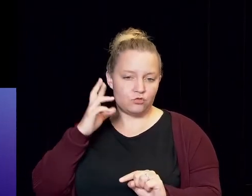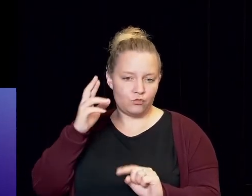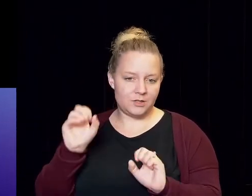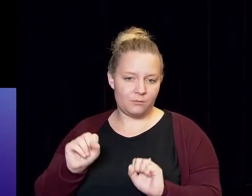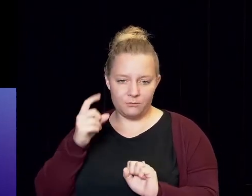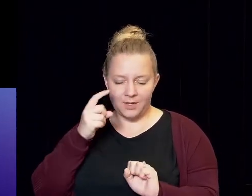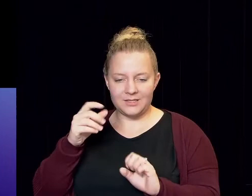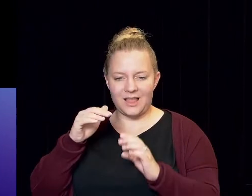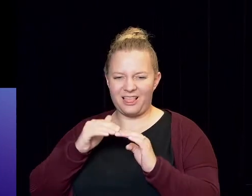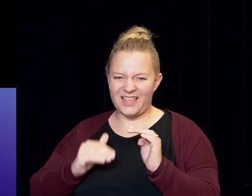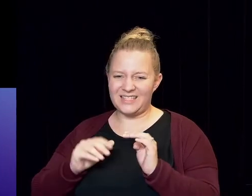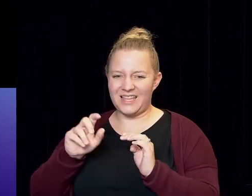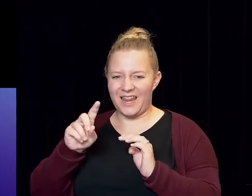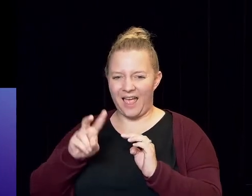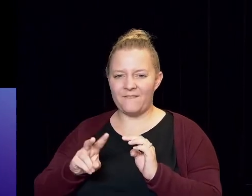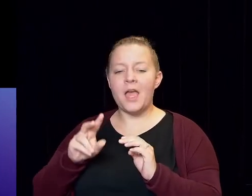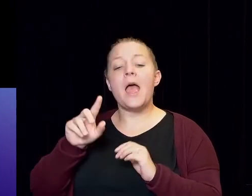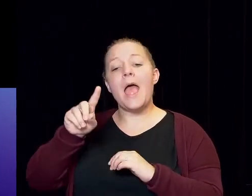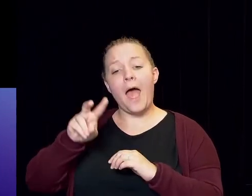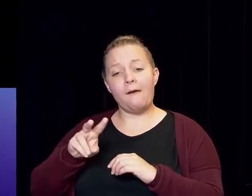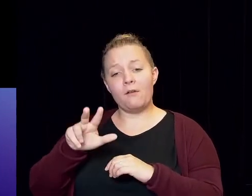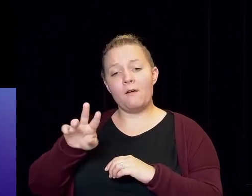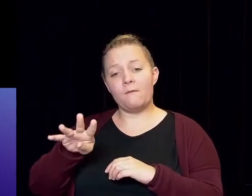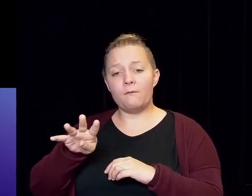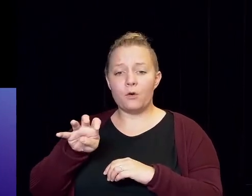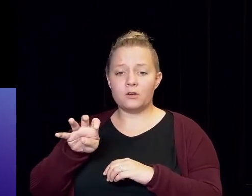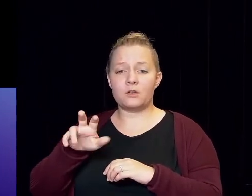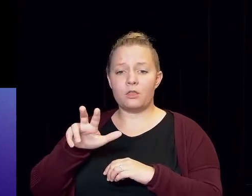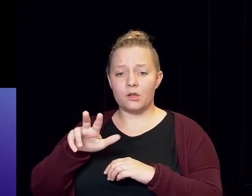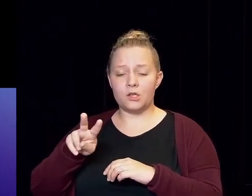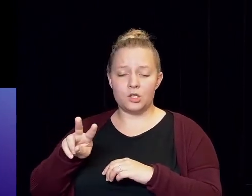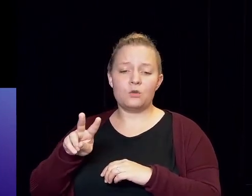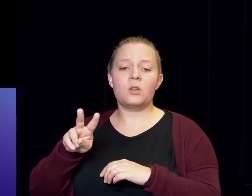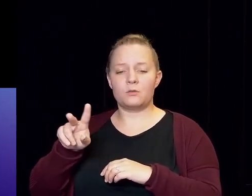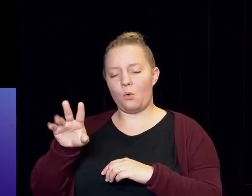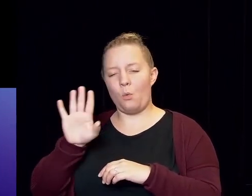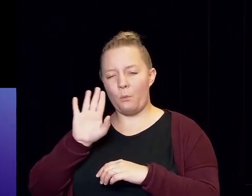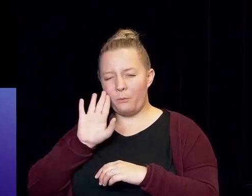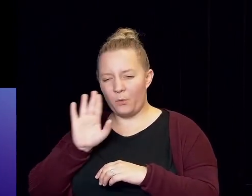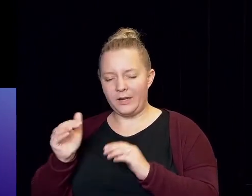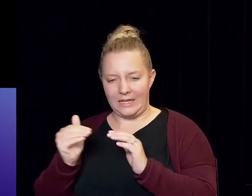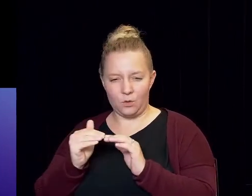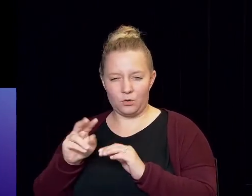half and half of 432 would be 200 something. So, this is a little bit less, so that's good.